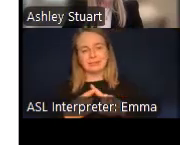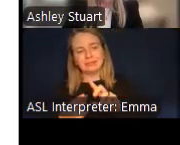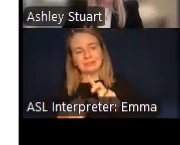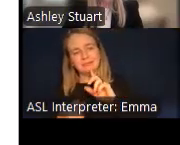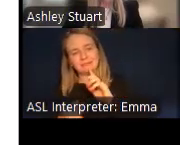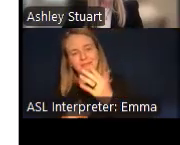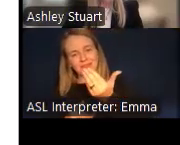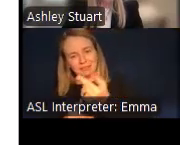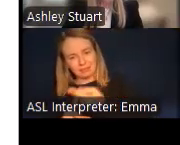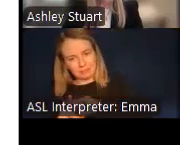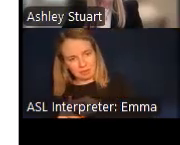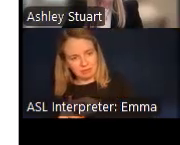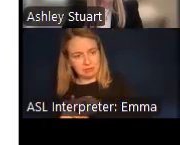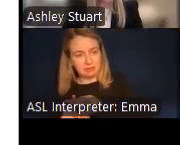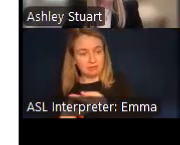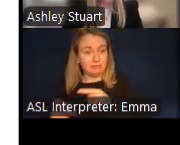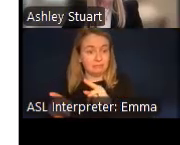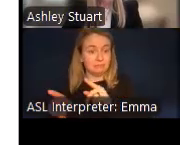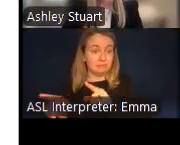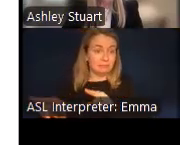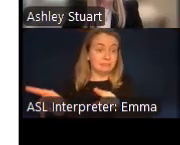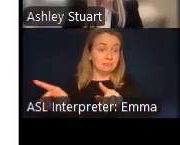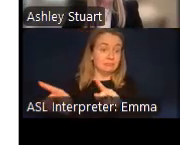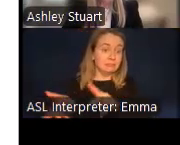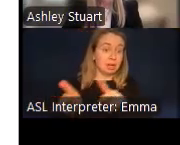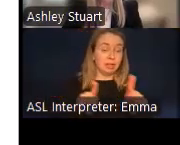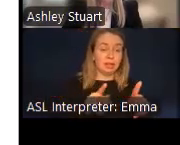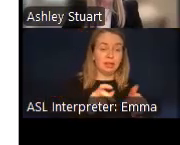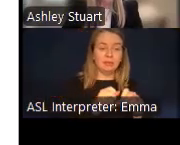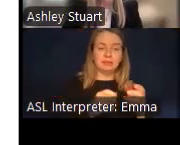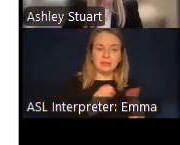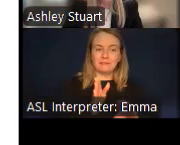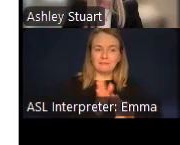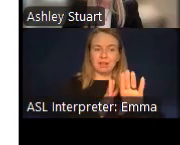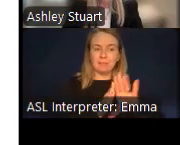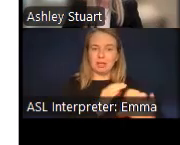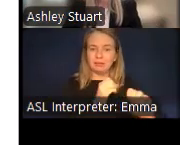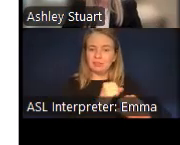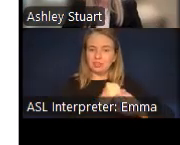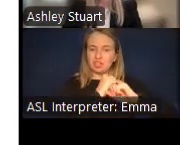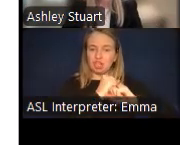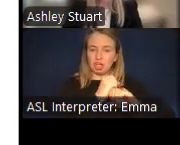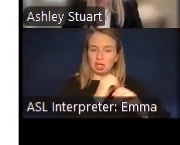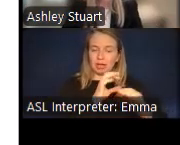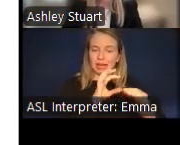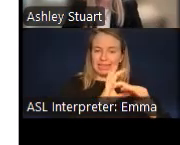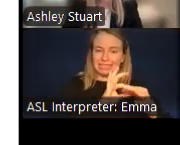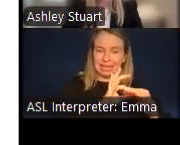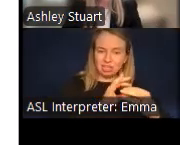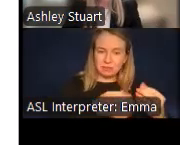it goes along with the development of secure attachment and trust. We actually think of anxiety when we're looking at